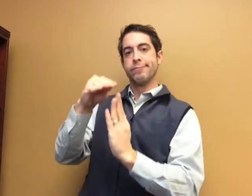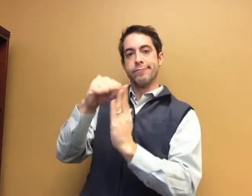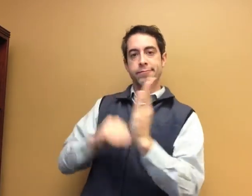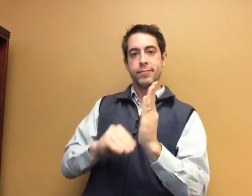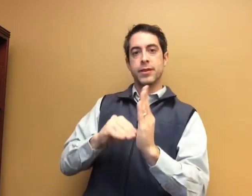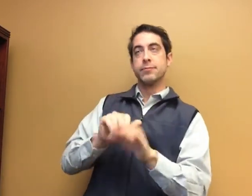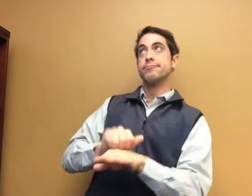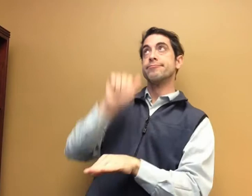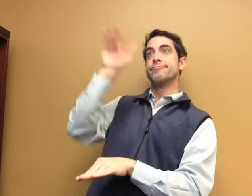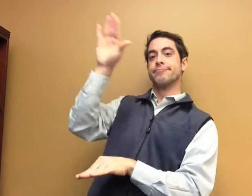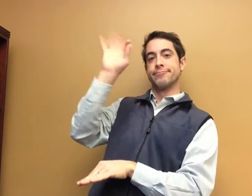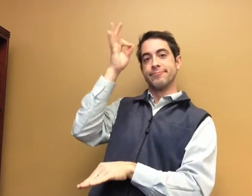they will answer them.